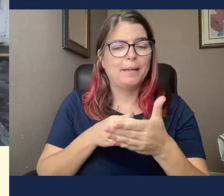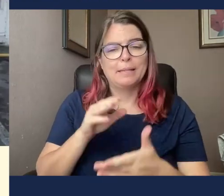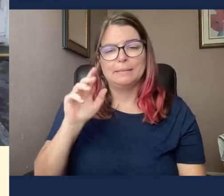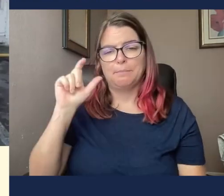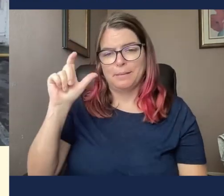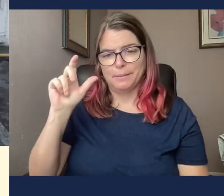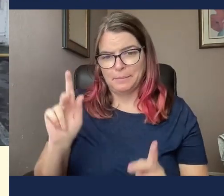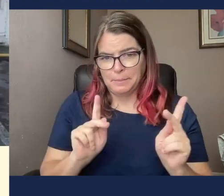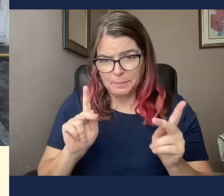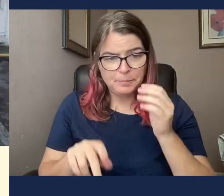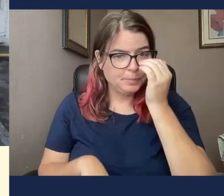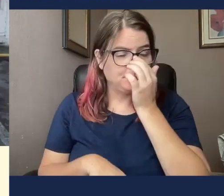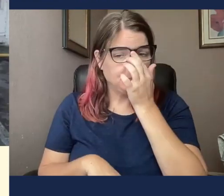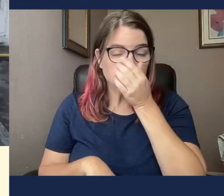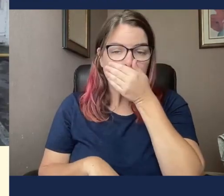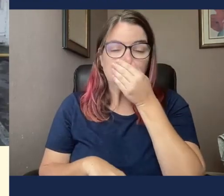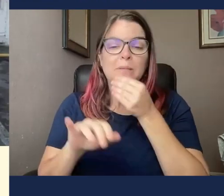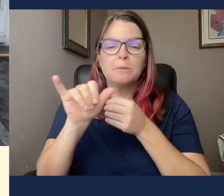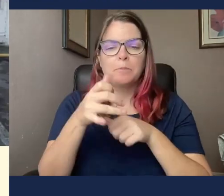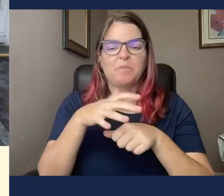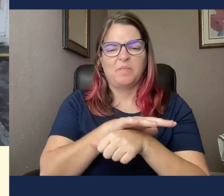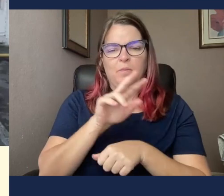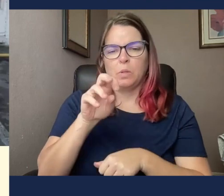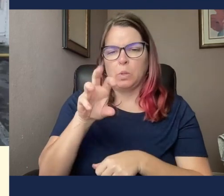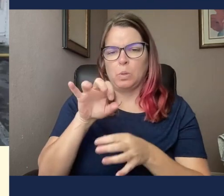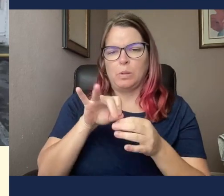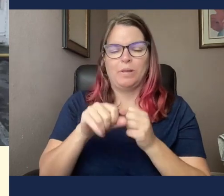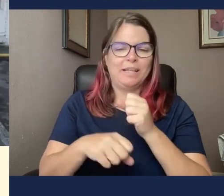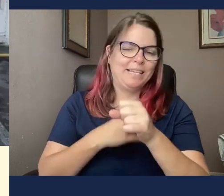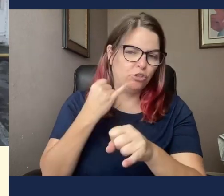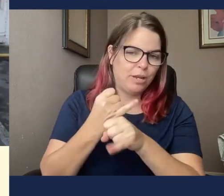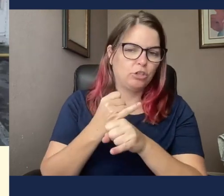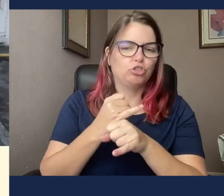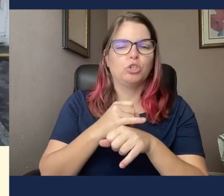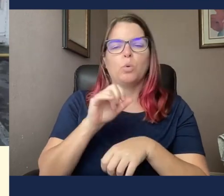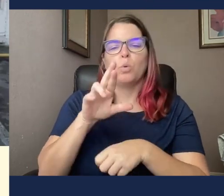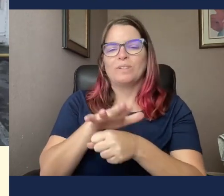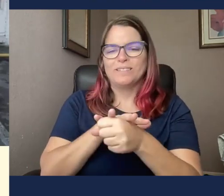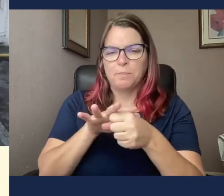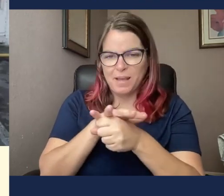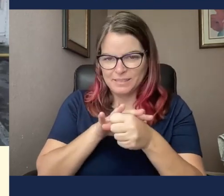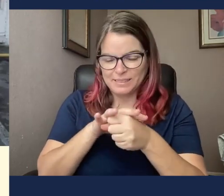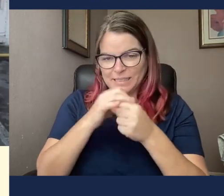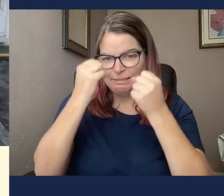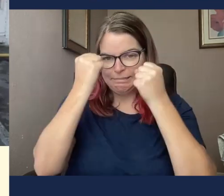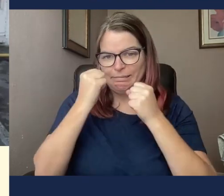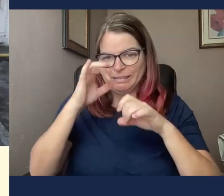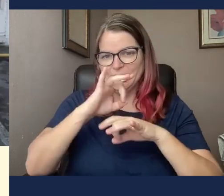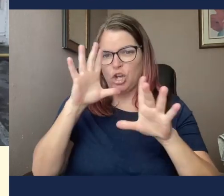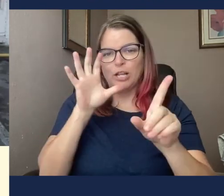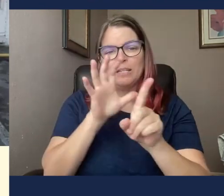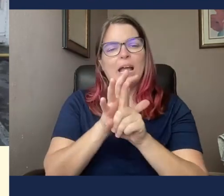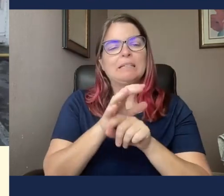accountable when you fail but don't give up. This takes practice and consistency in this behavior. It's gonna take a long